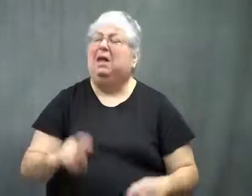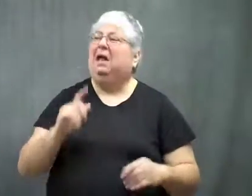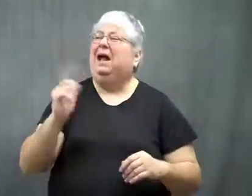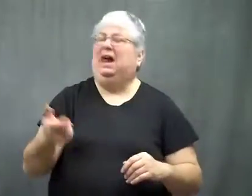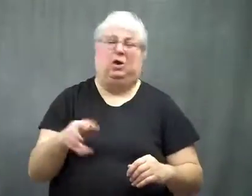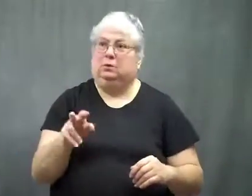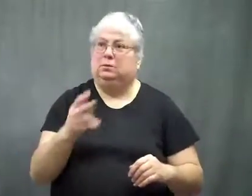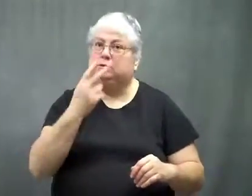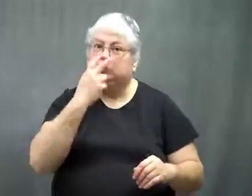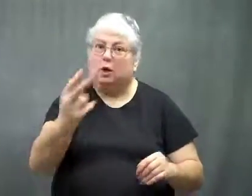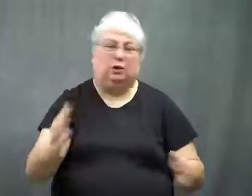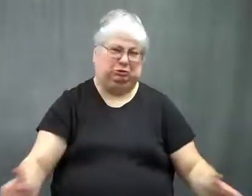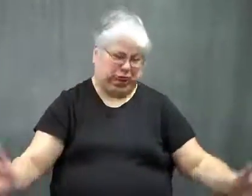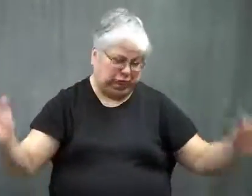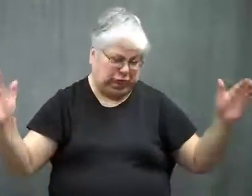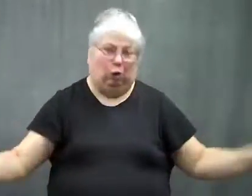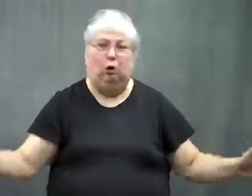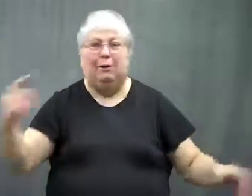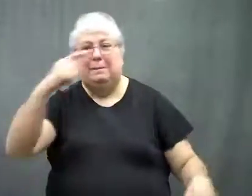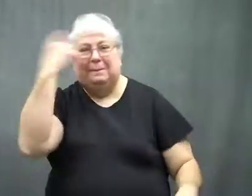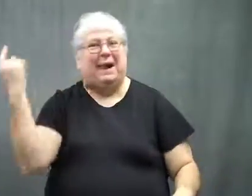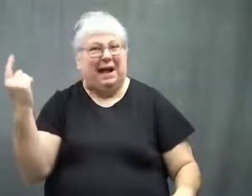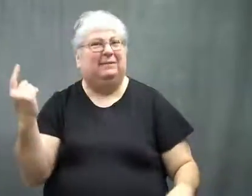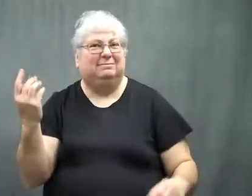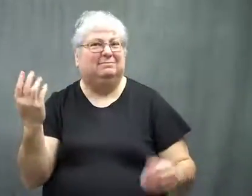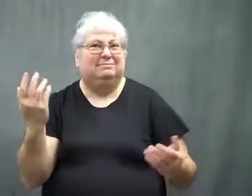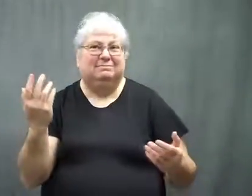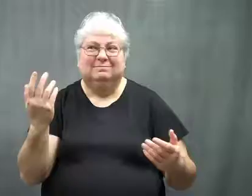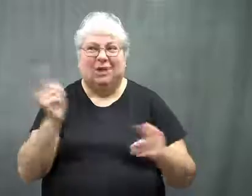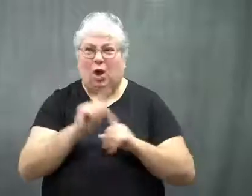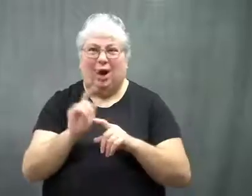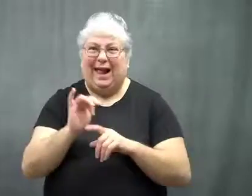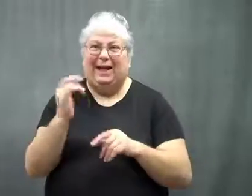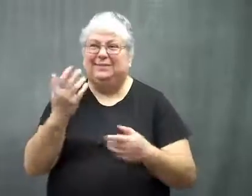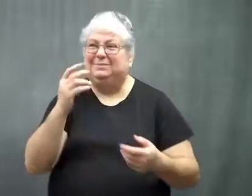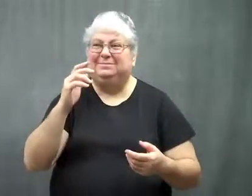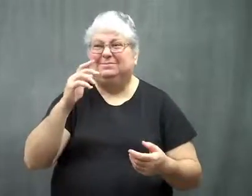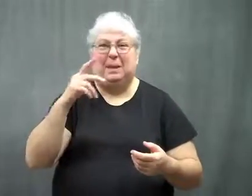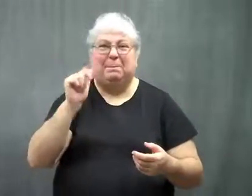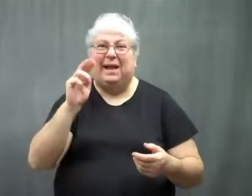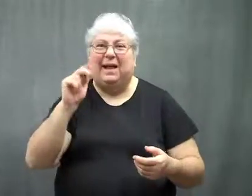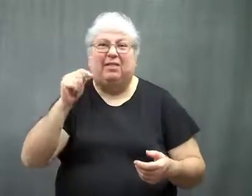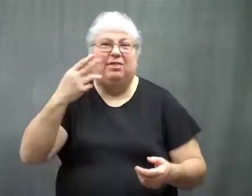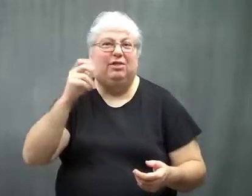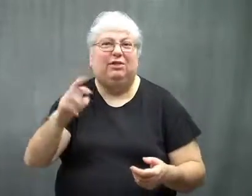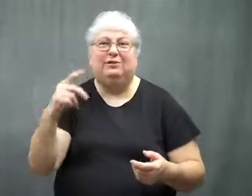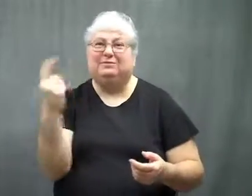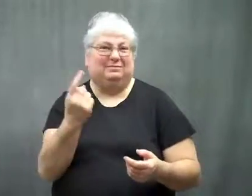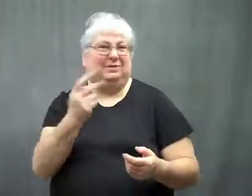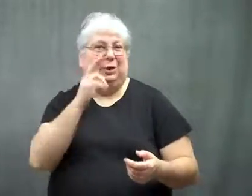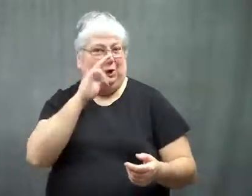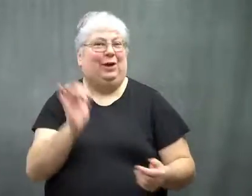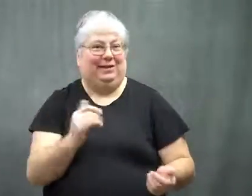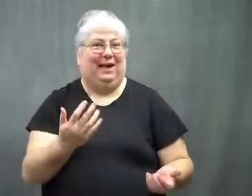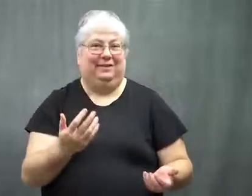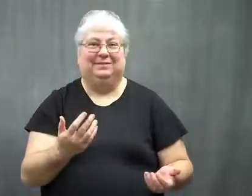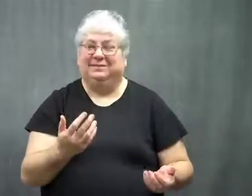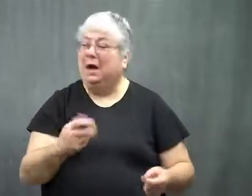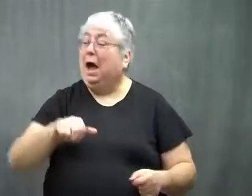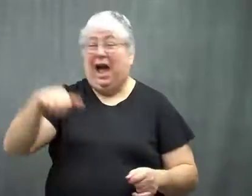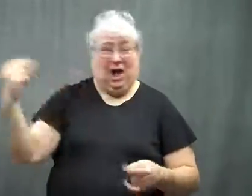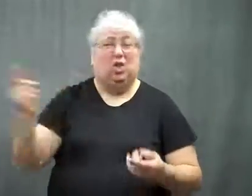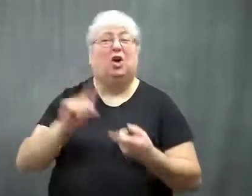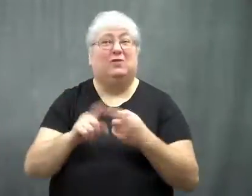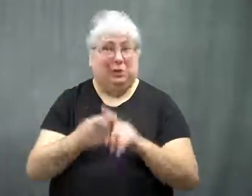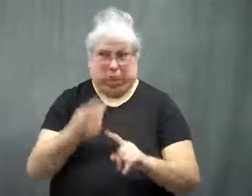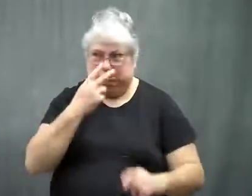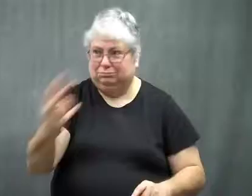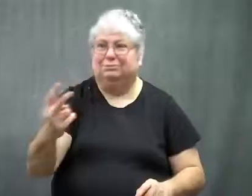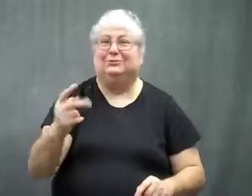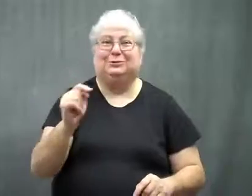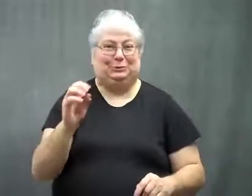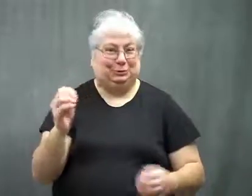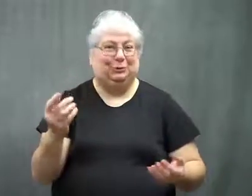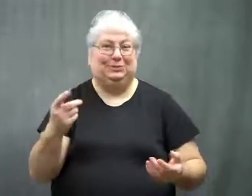Later we spotted a big black cat, it appeared to be a panther.